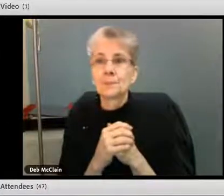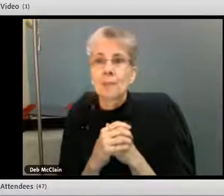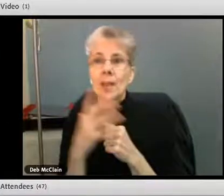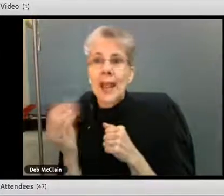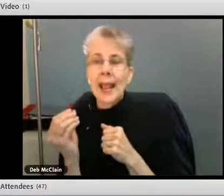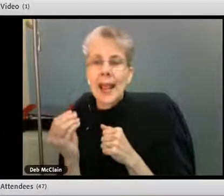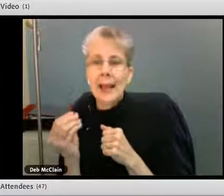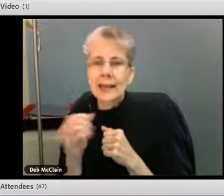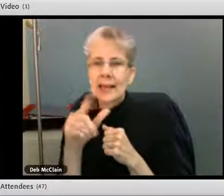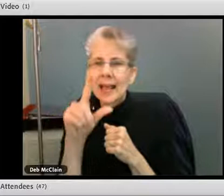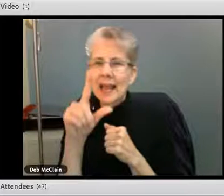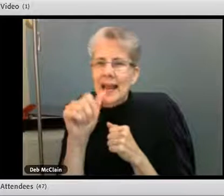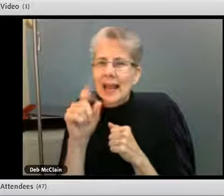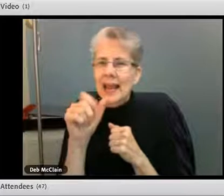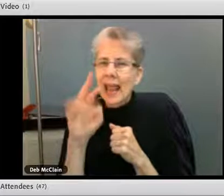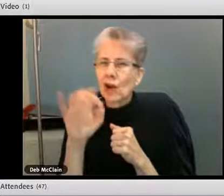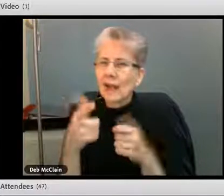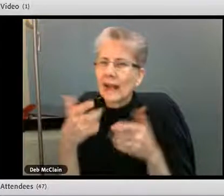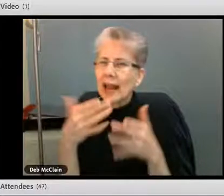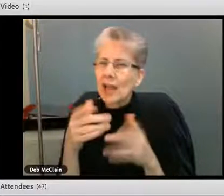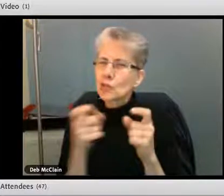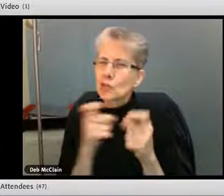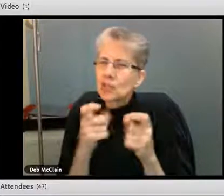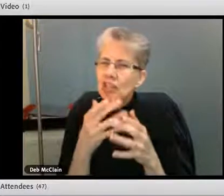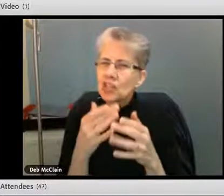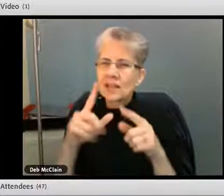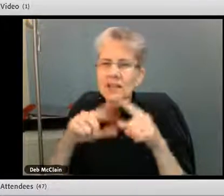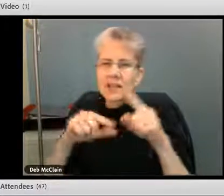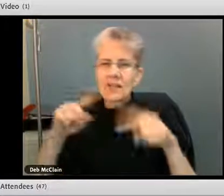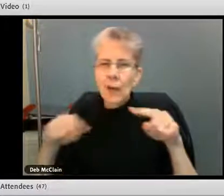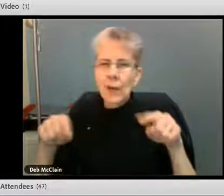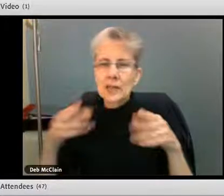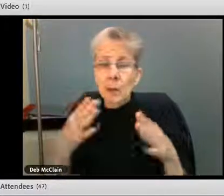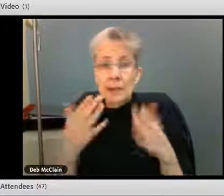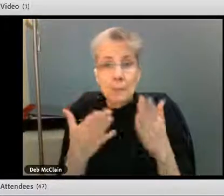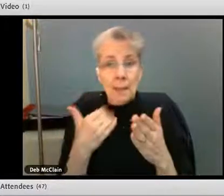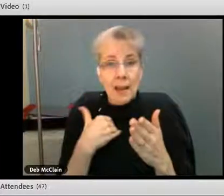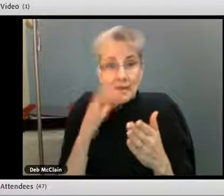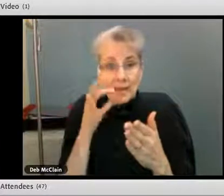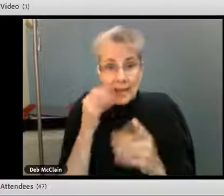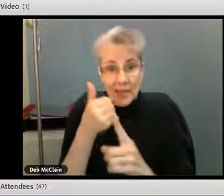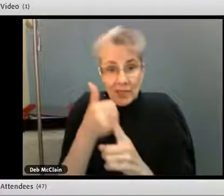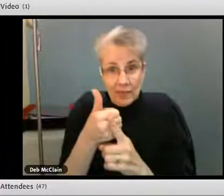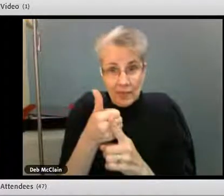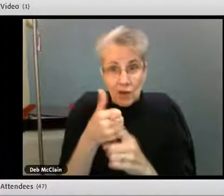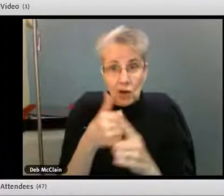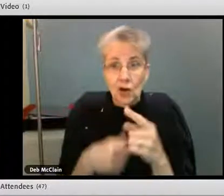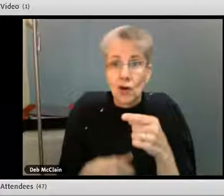different things different ways. Maybe I have the cat, and then I have the second layer, that's the dog.